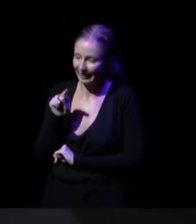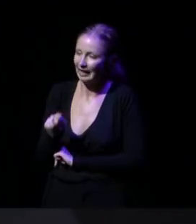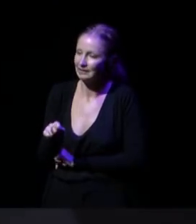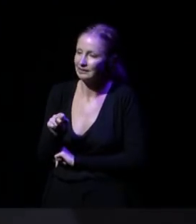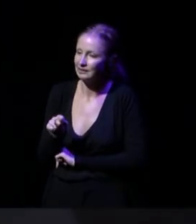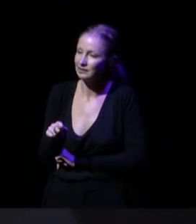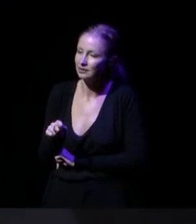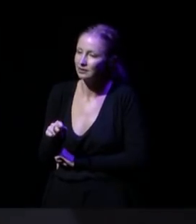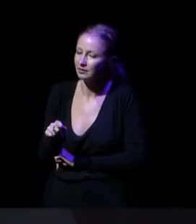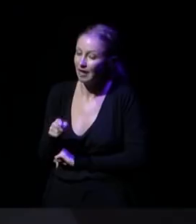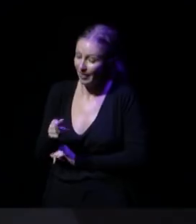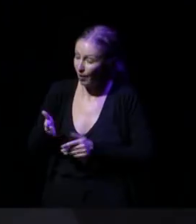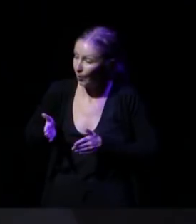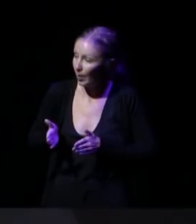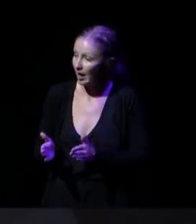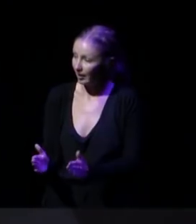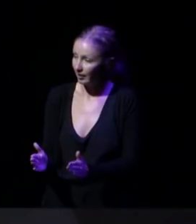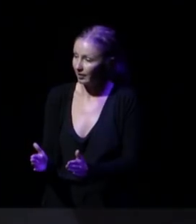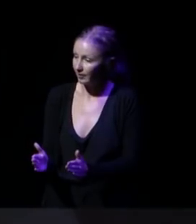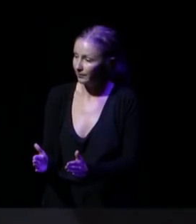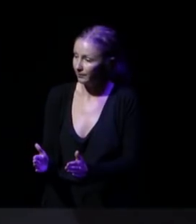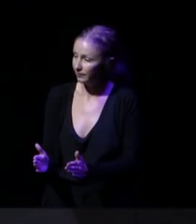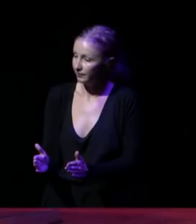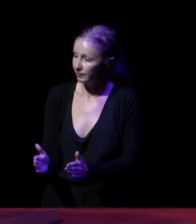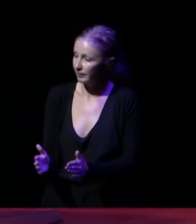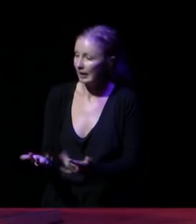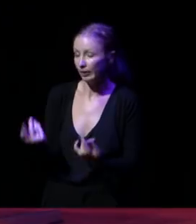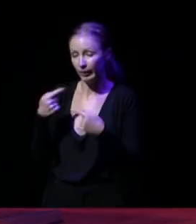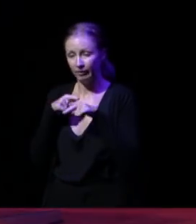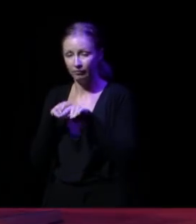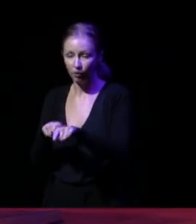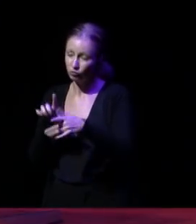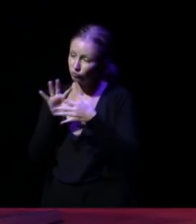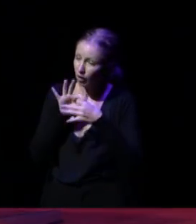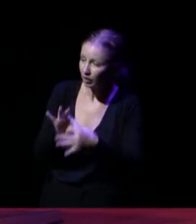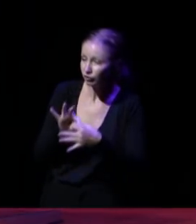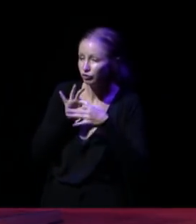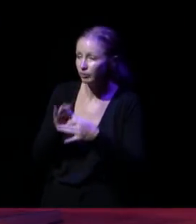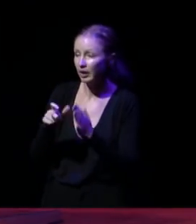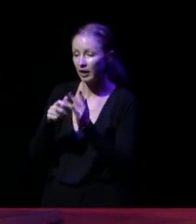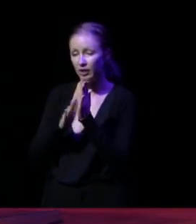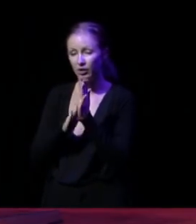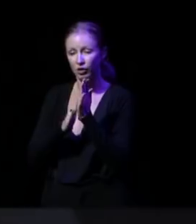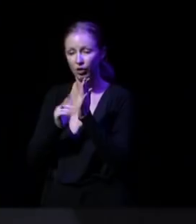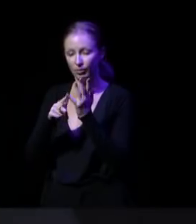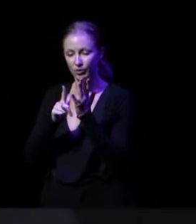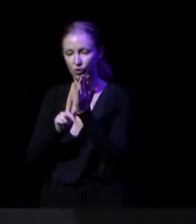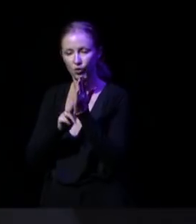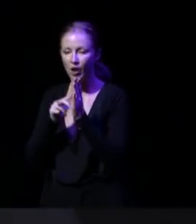the way that we're grounded in communalism and relationism and our concern about our children